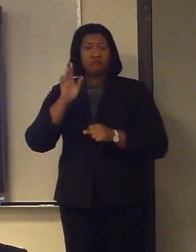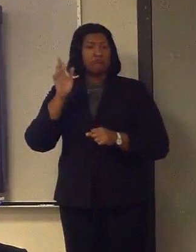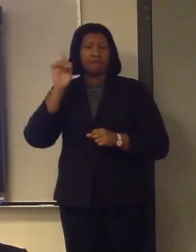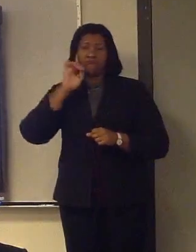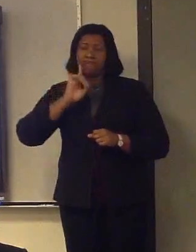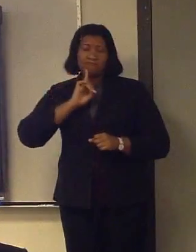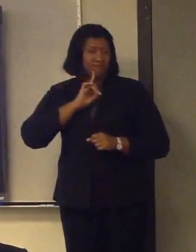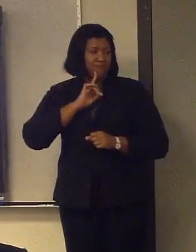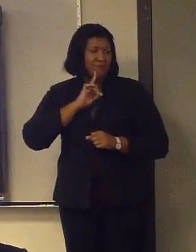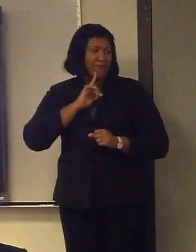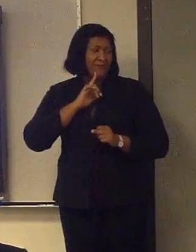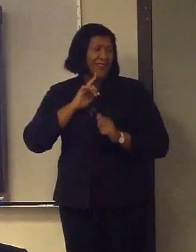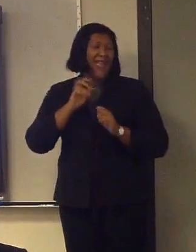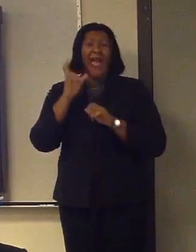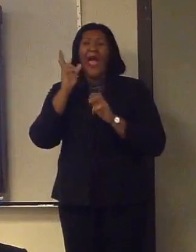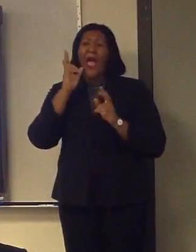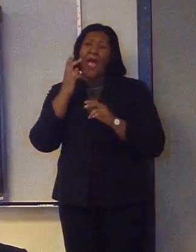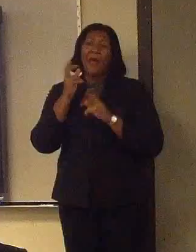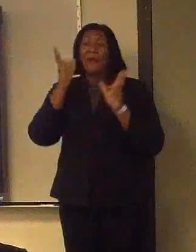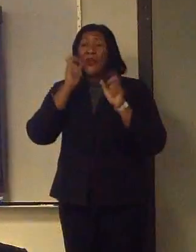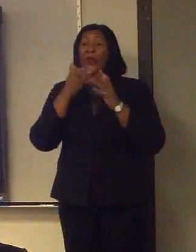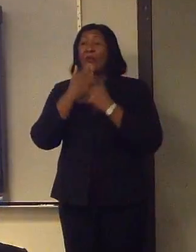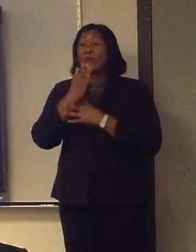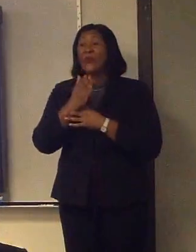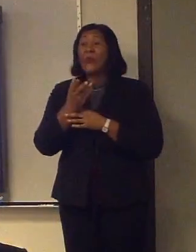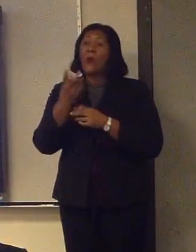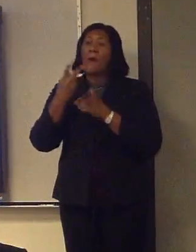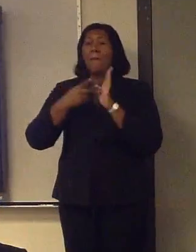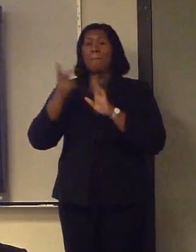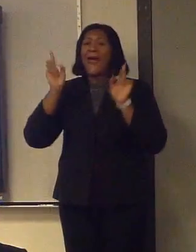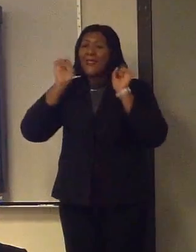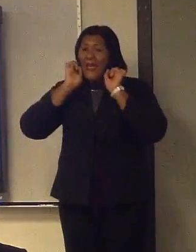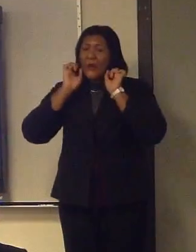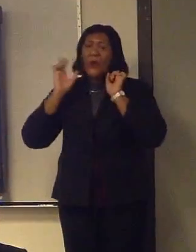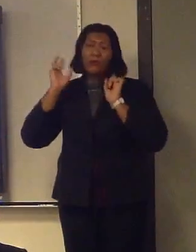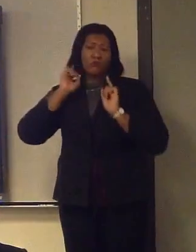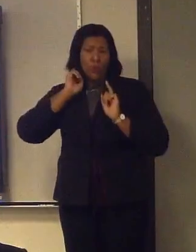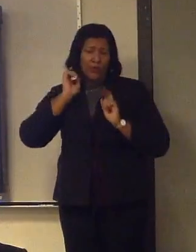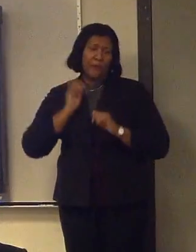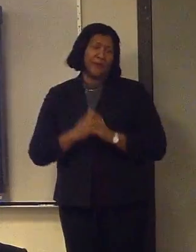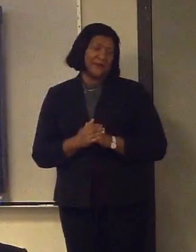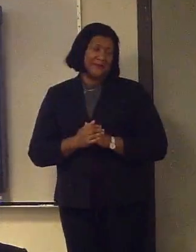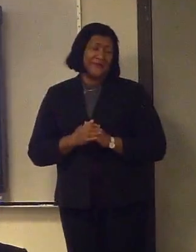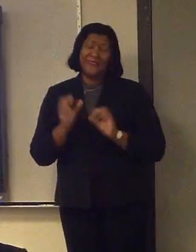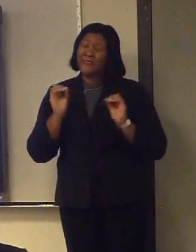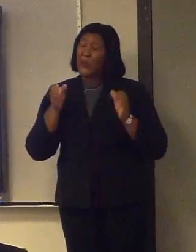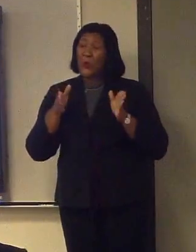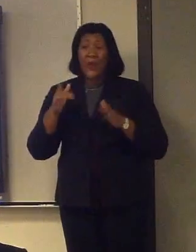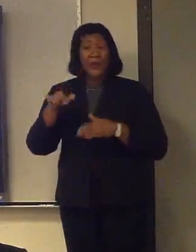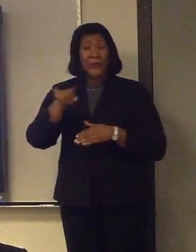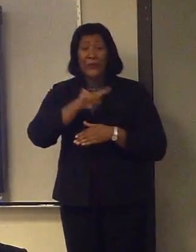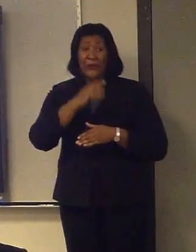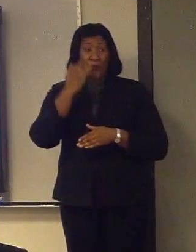miracle of bilateral cochlear implants. There is no way for you to know just by looking